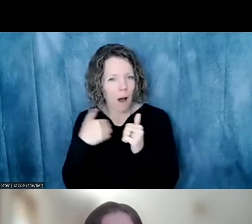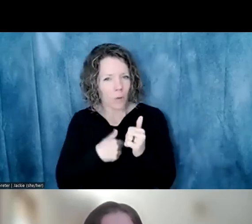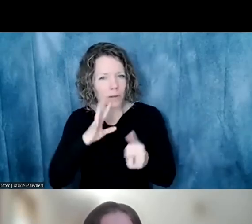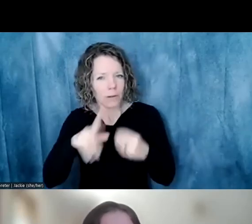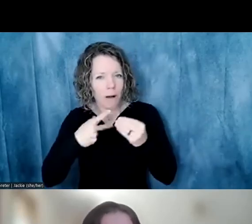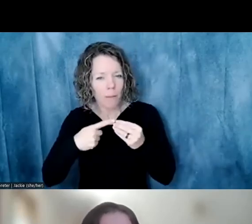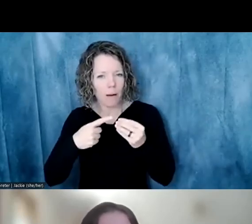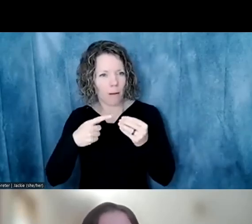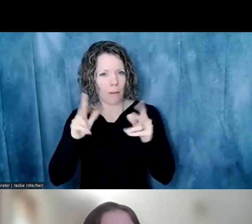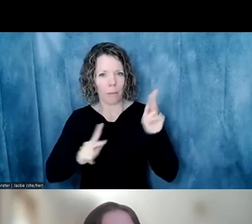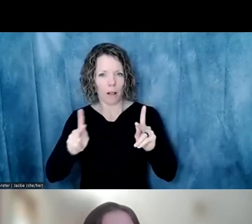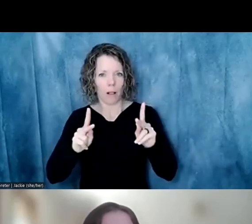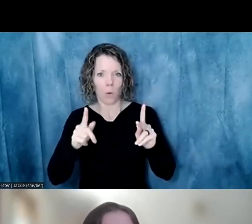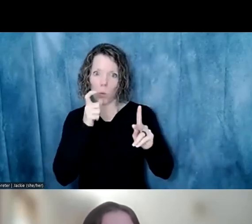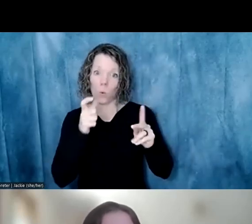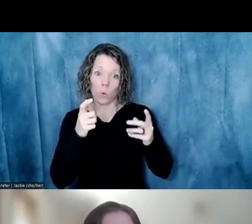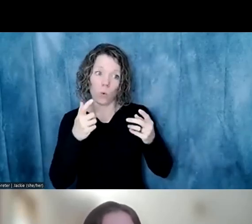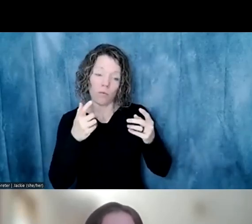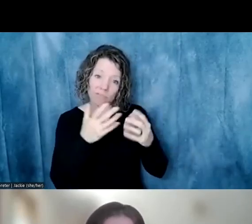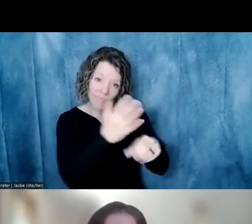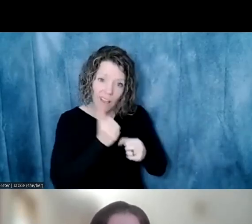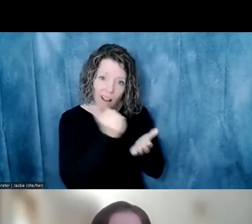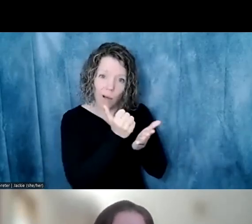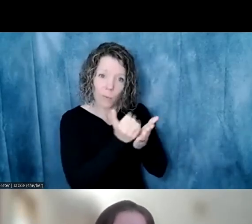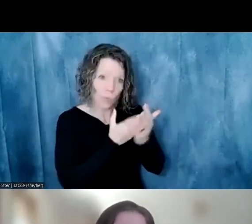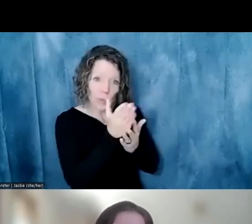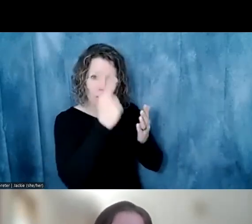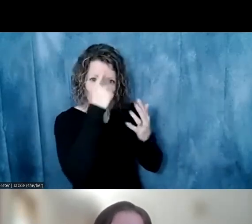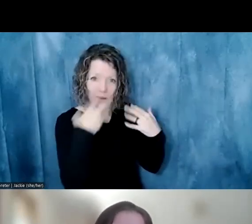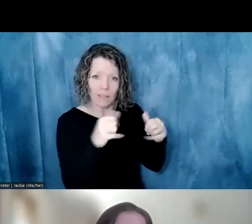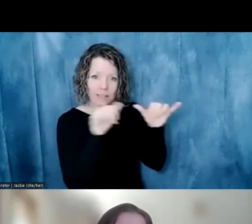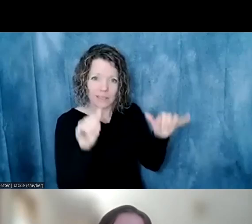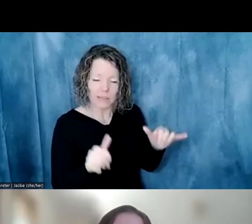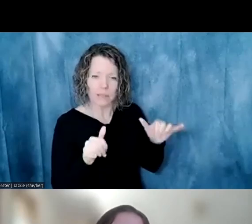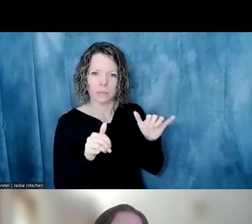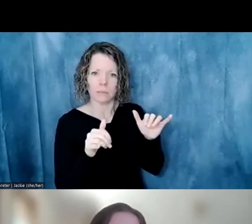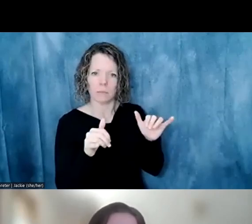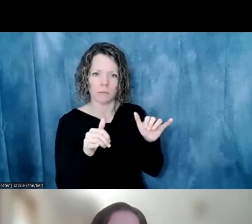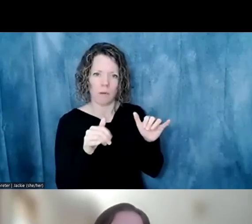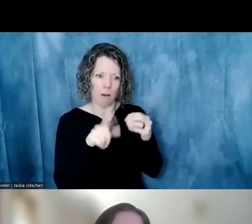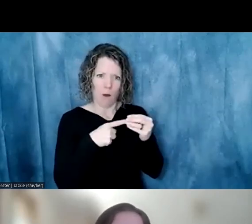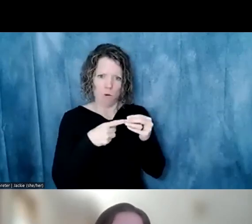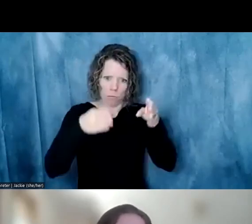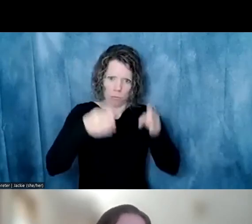the mental health system within the individual. And that makes a huge difference of what that